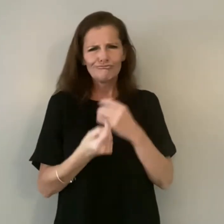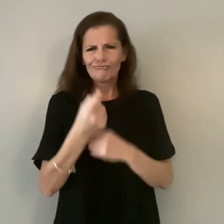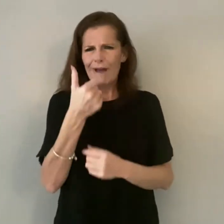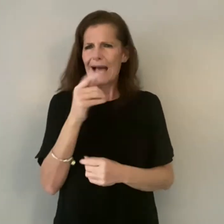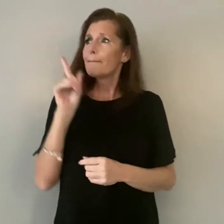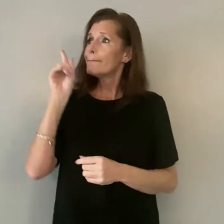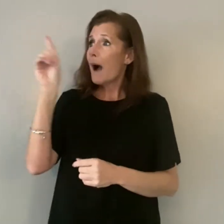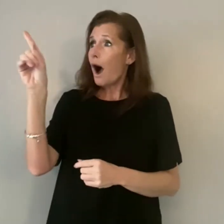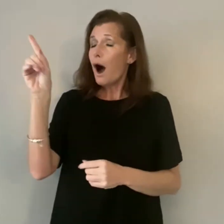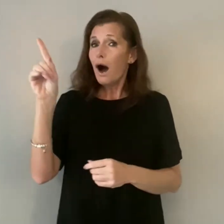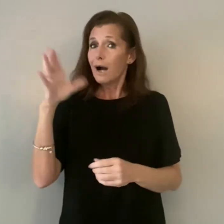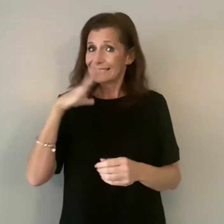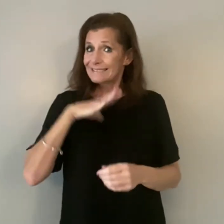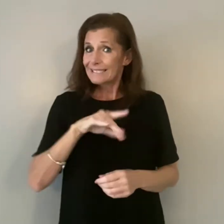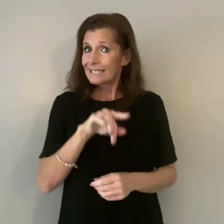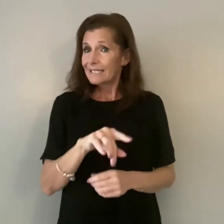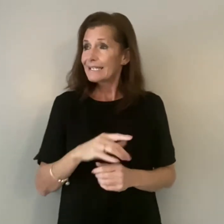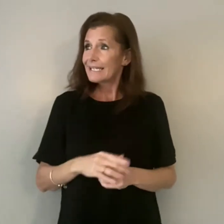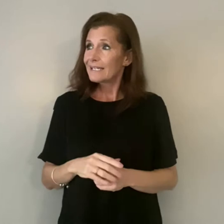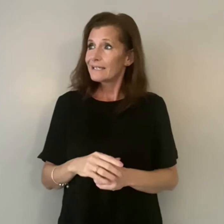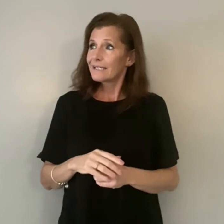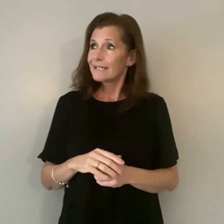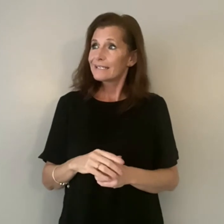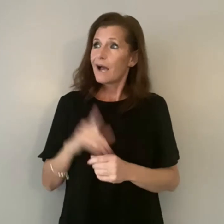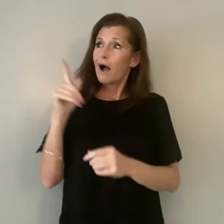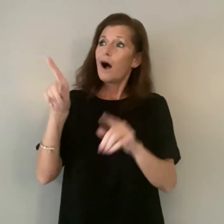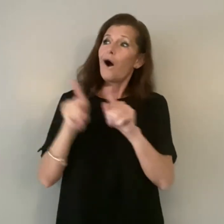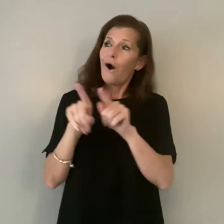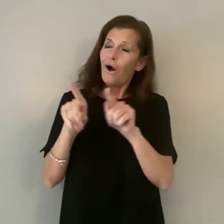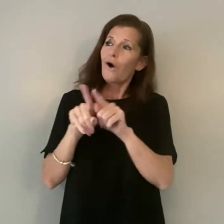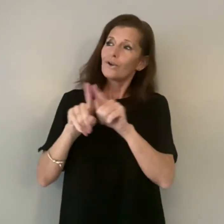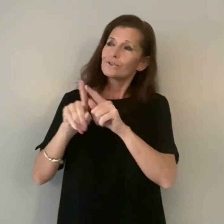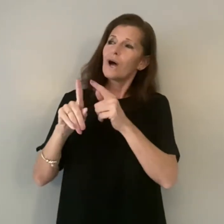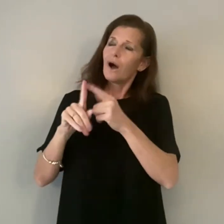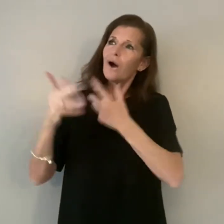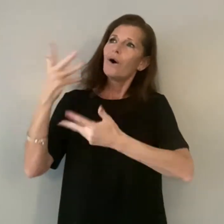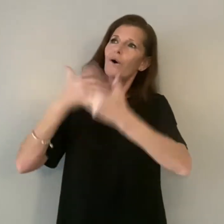and but so needed and explains a lot about how,